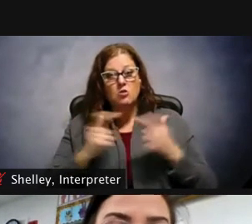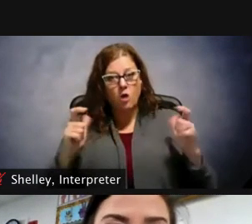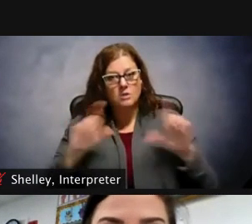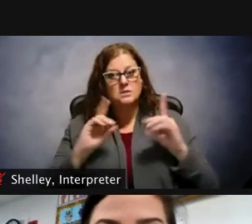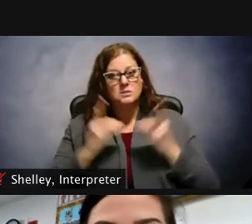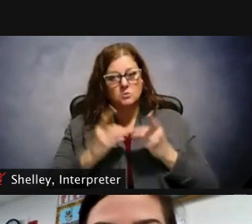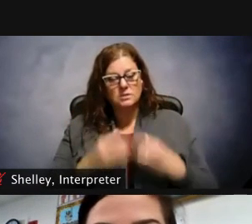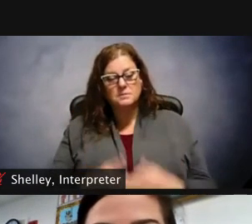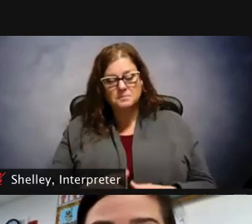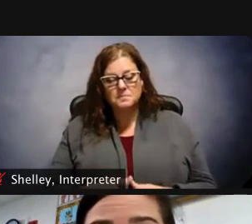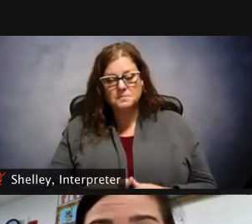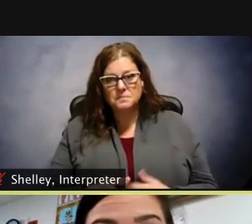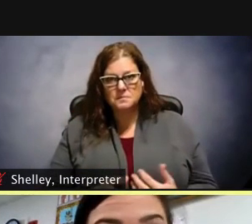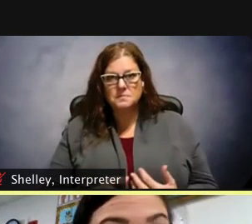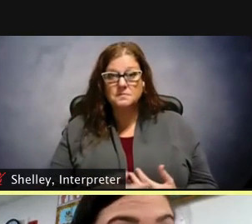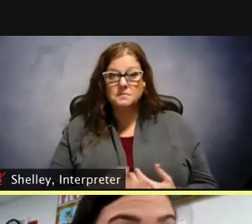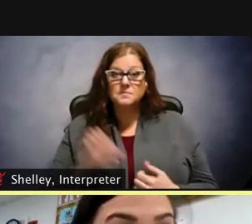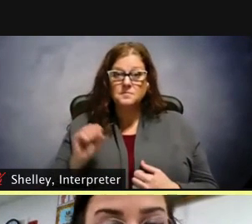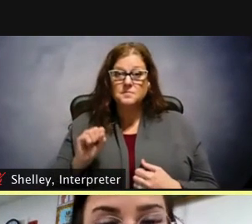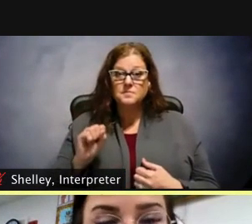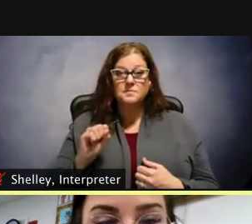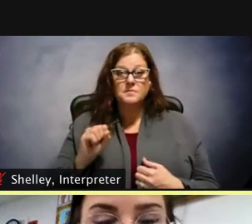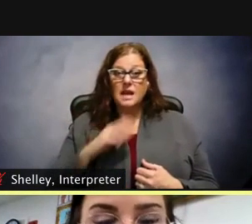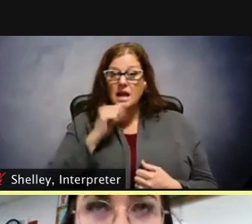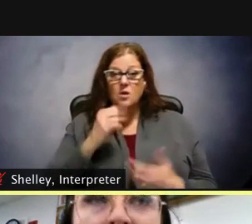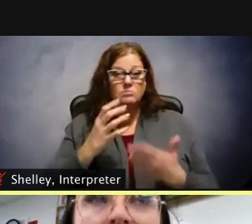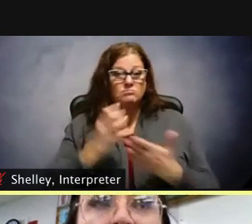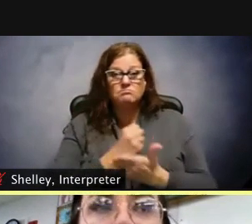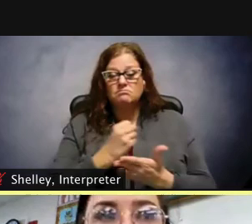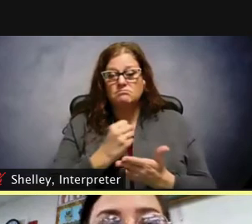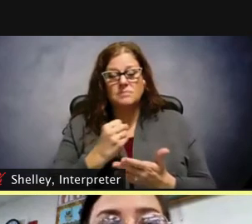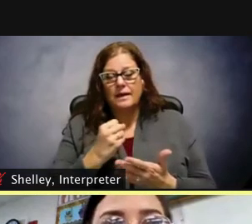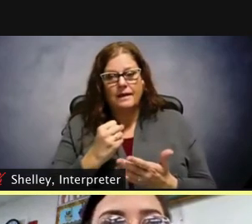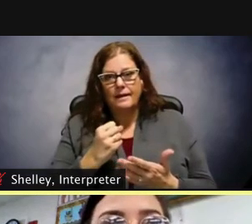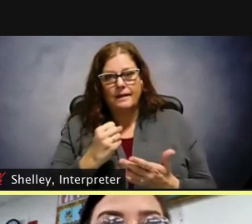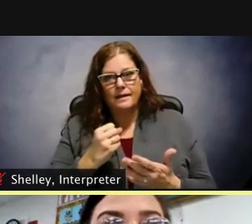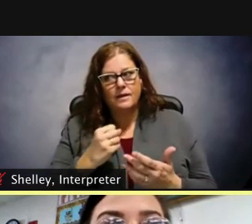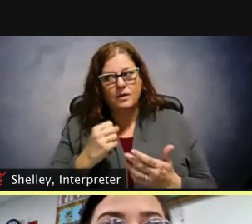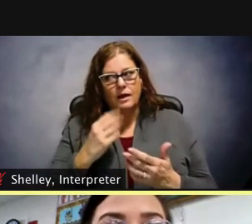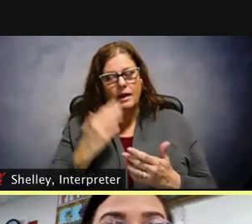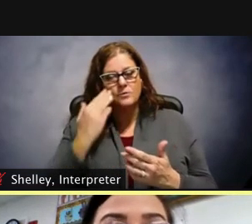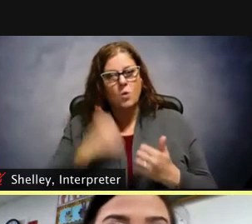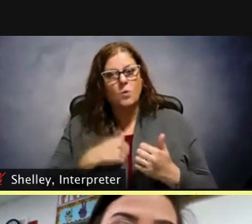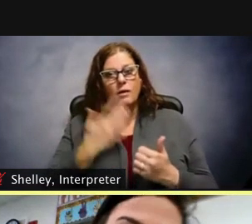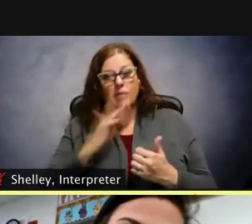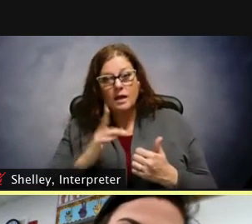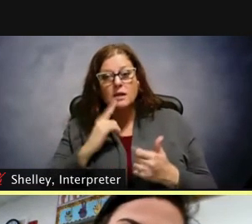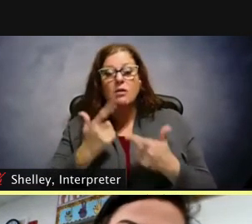[OLIVIA] Yeah I certainly don't take that for granted. We have such a large continuum here